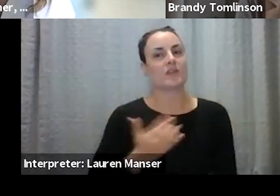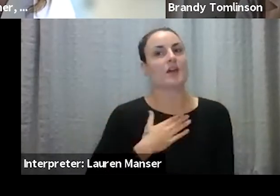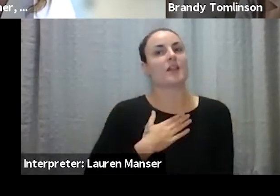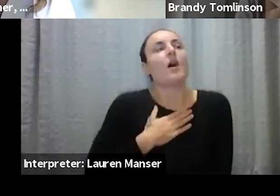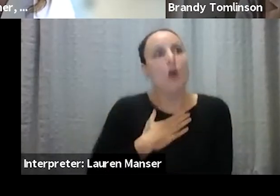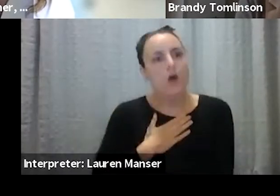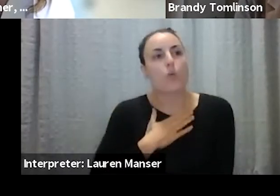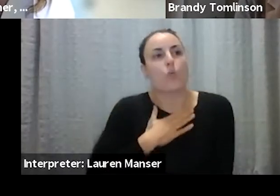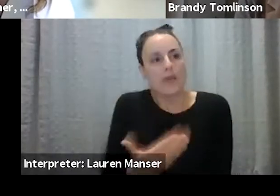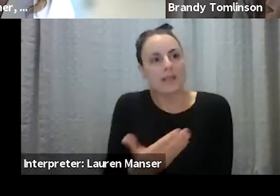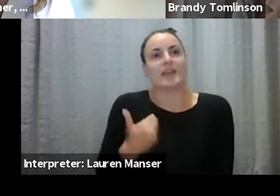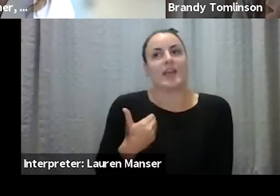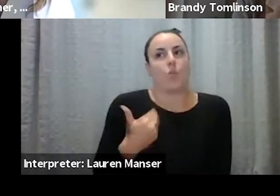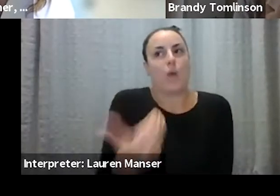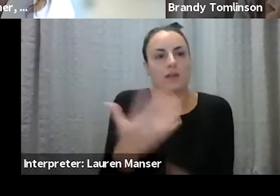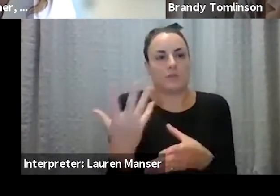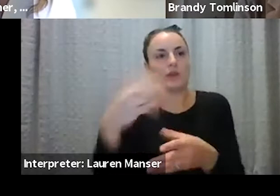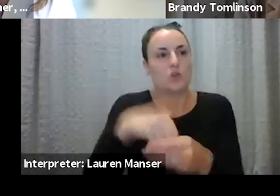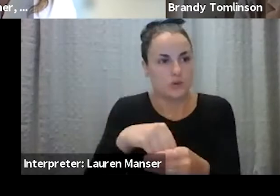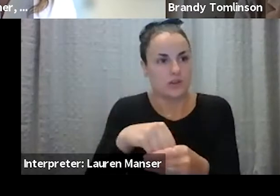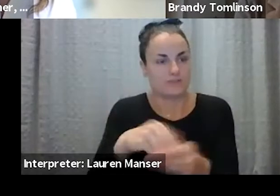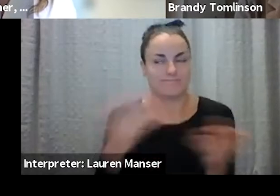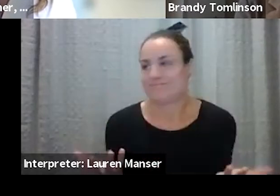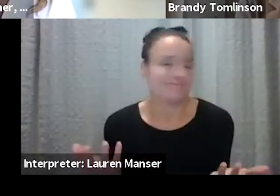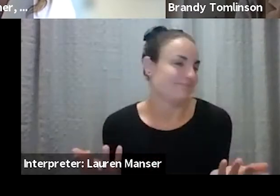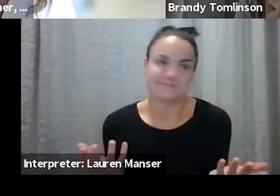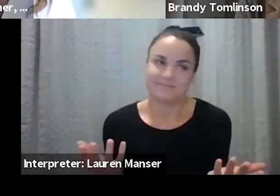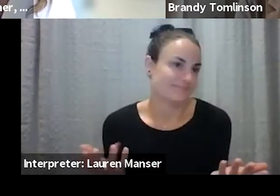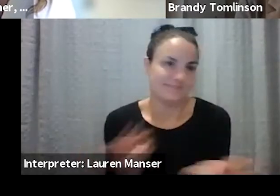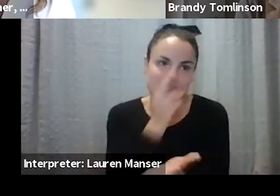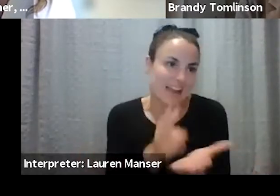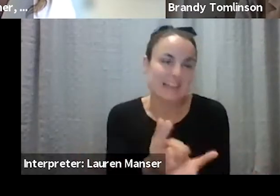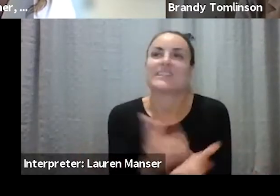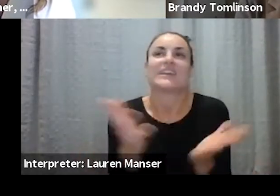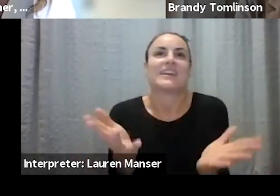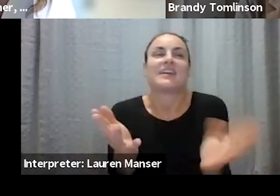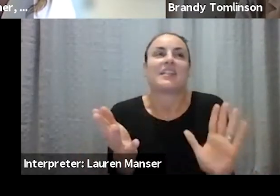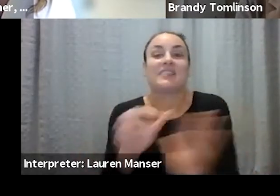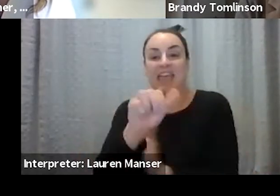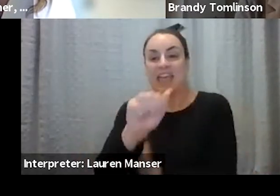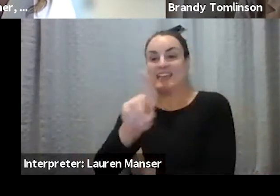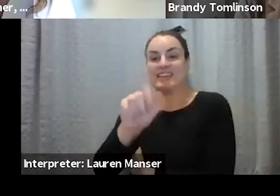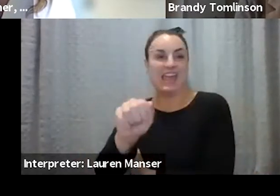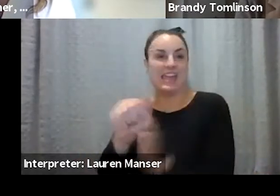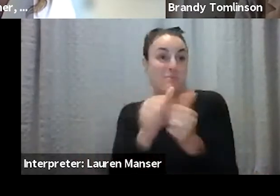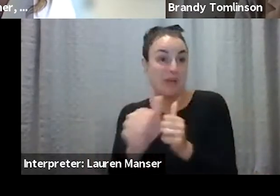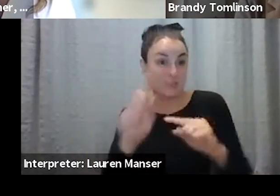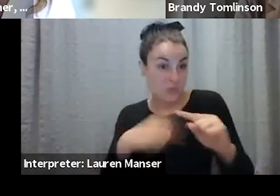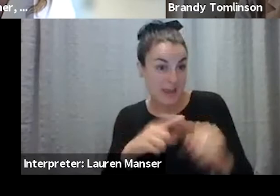And it just, it shouldn't be this way. We had the American Disabilities Act passed in 1990, over 30 years ago,